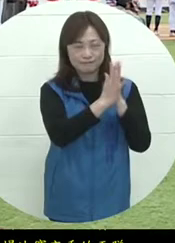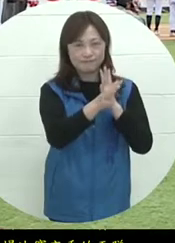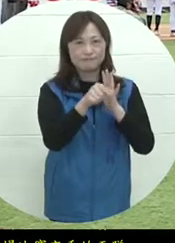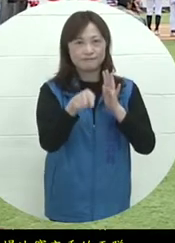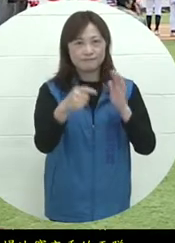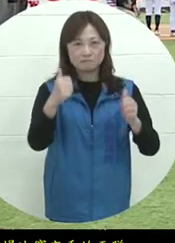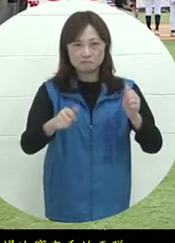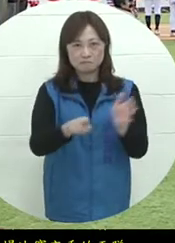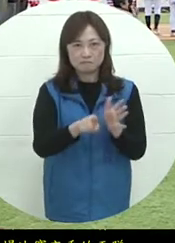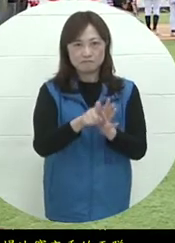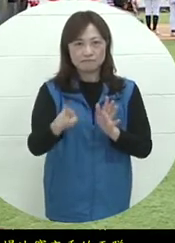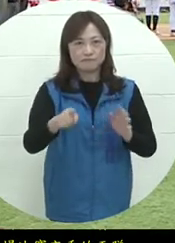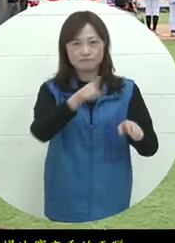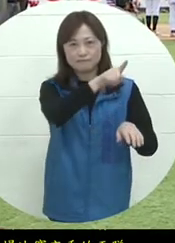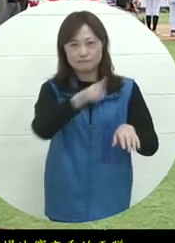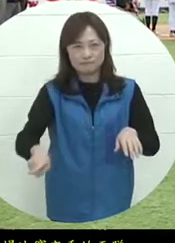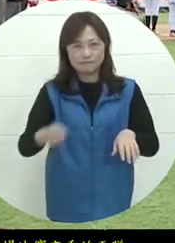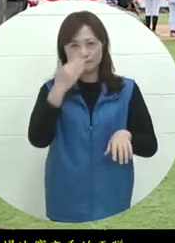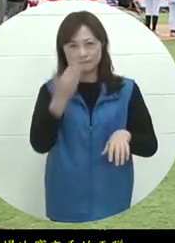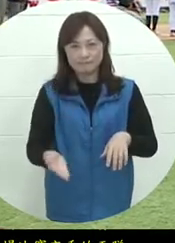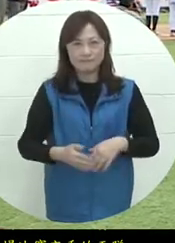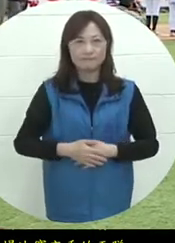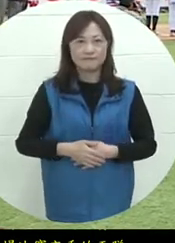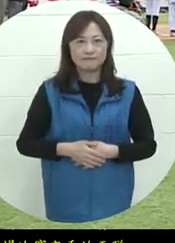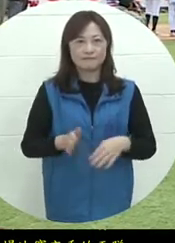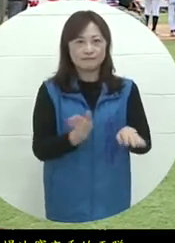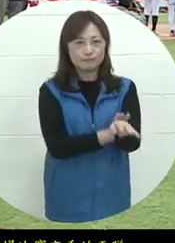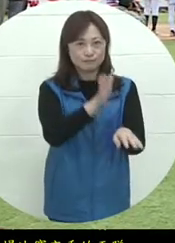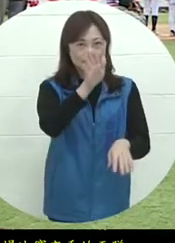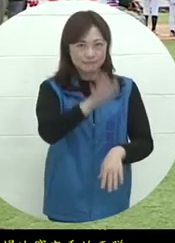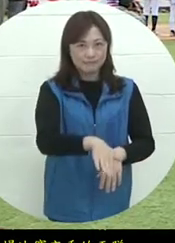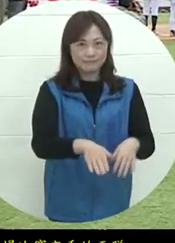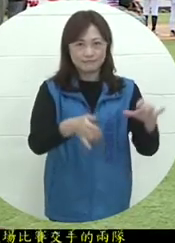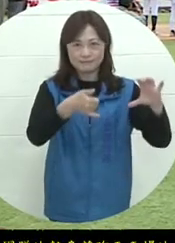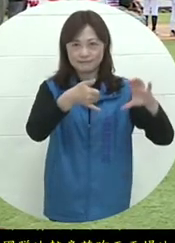. What we see in the lower left corner of the screen is that in each game The game broadcast service